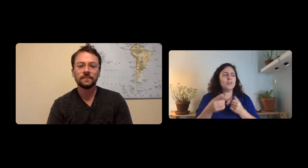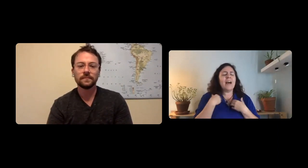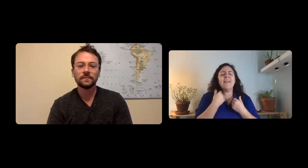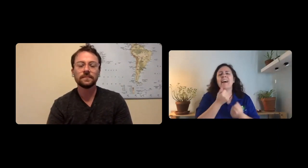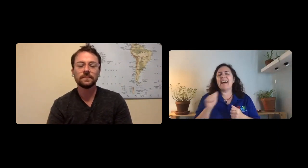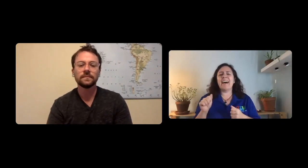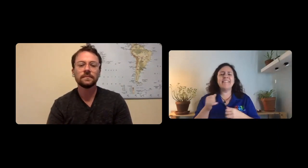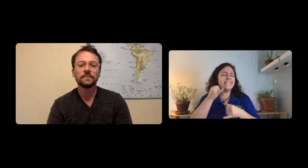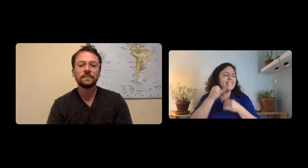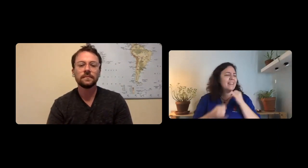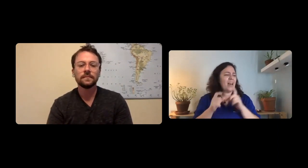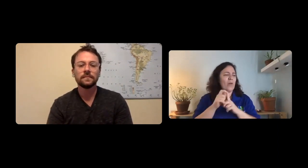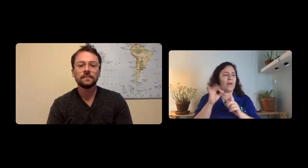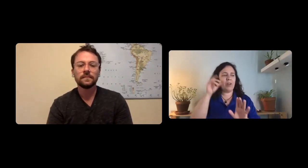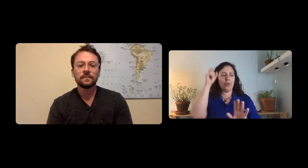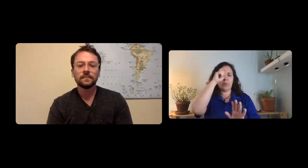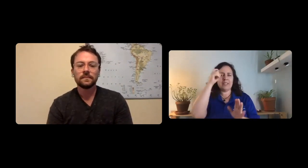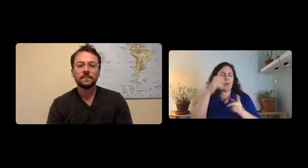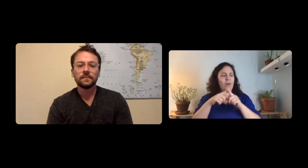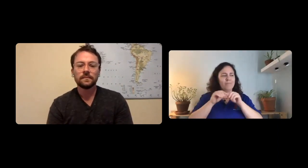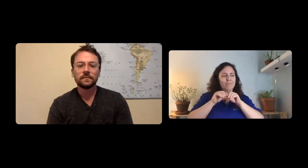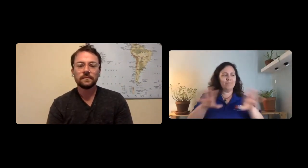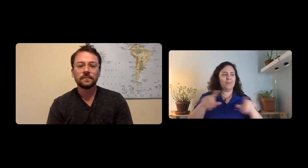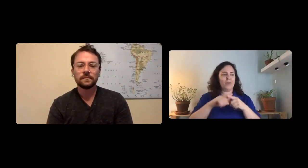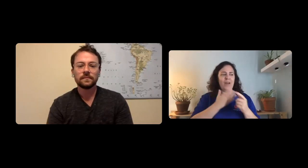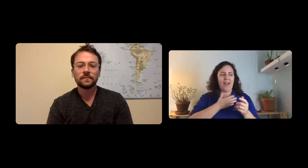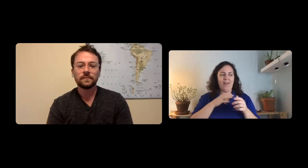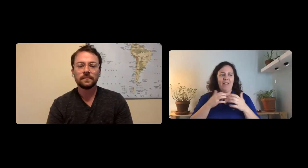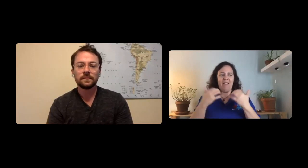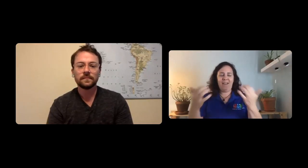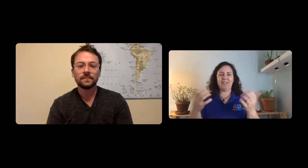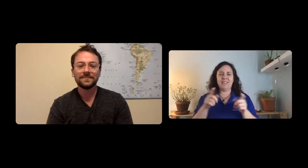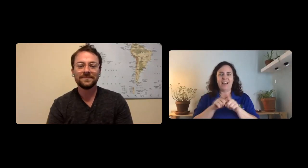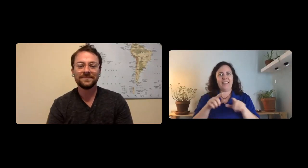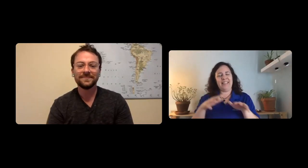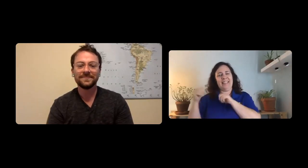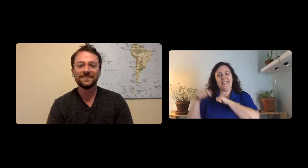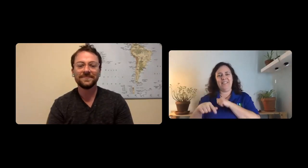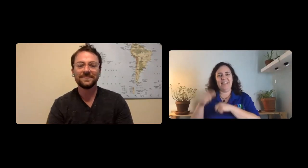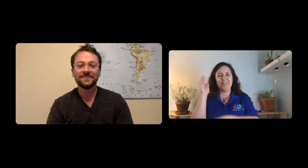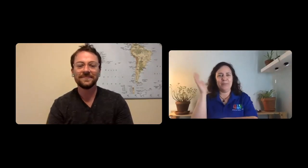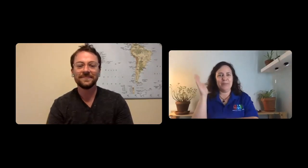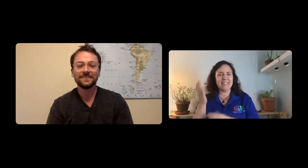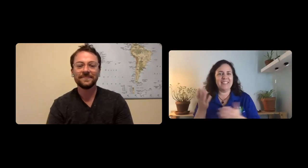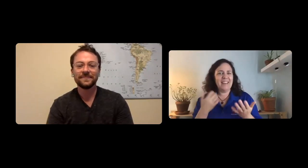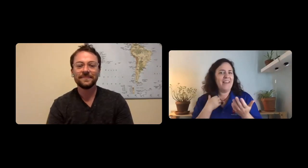> That brings us to our last question which is, do you have any final words of wisdom